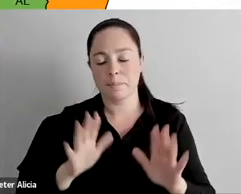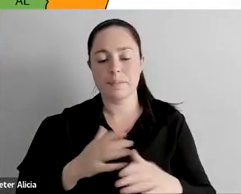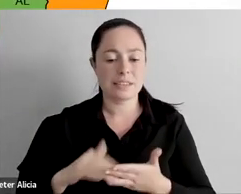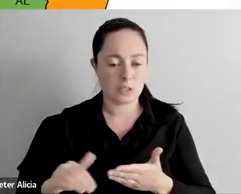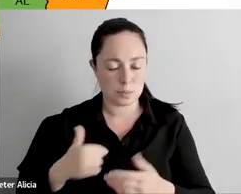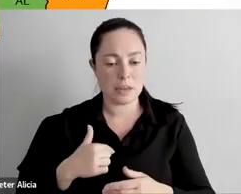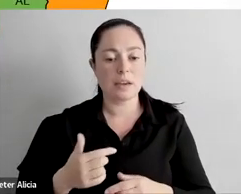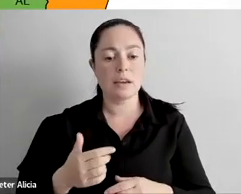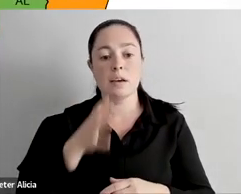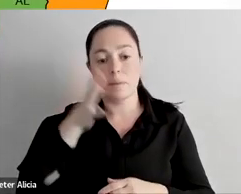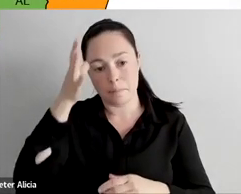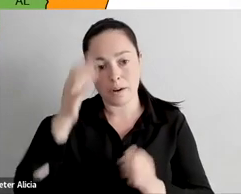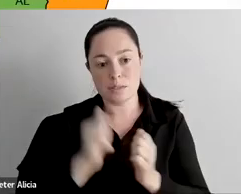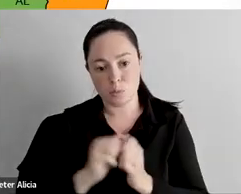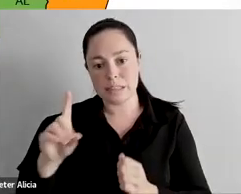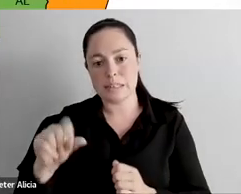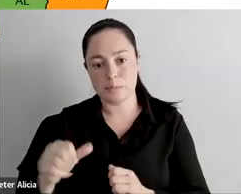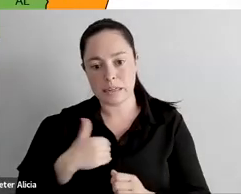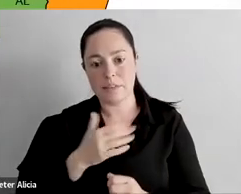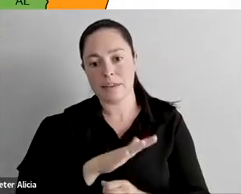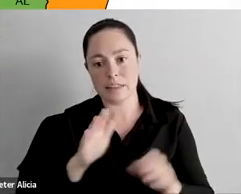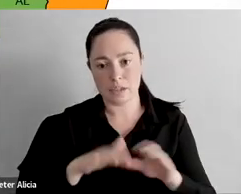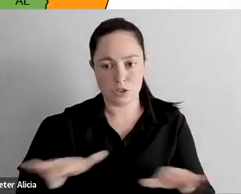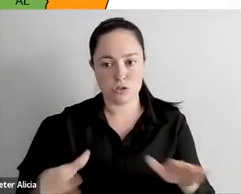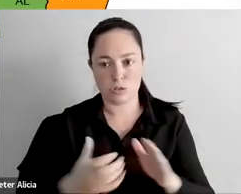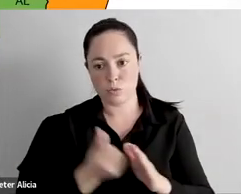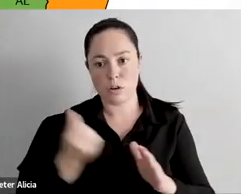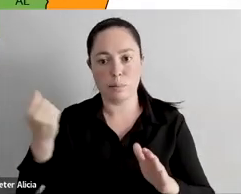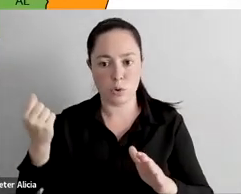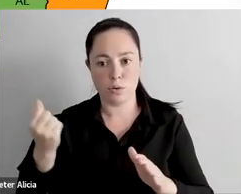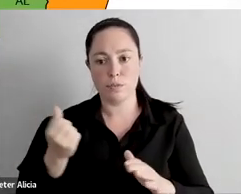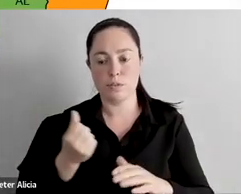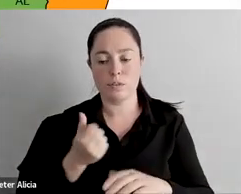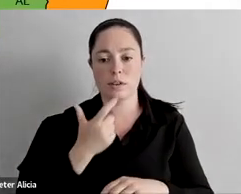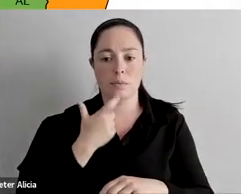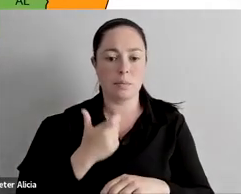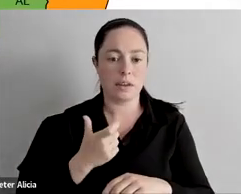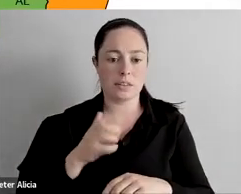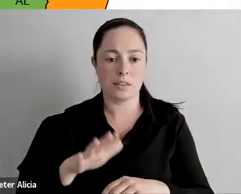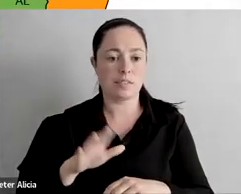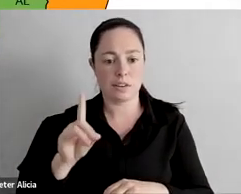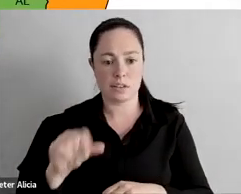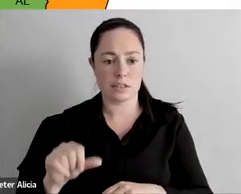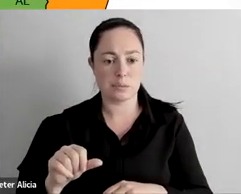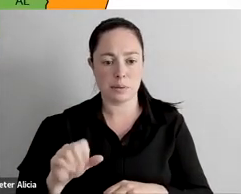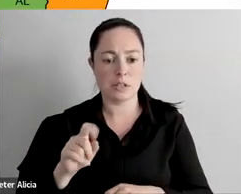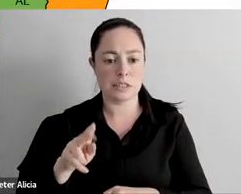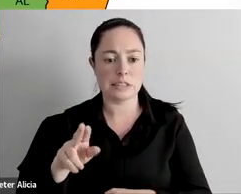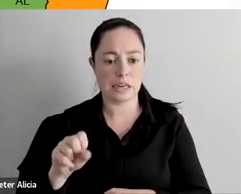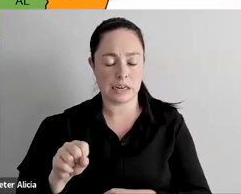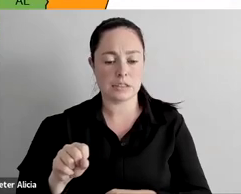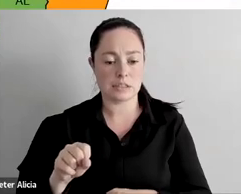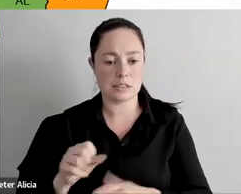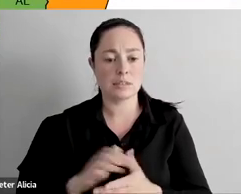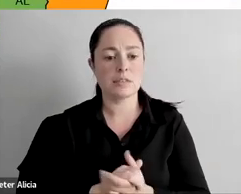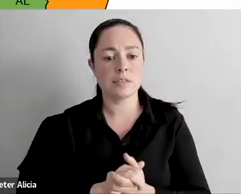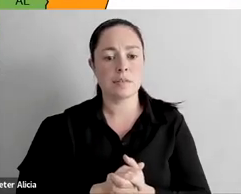disabilities having their children removed because of parental disability status. And all of these varied